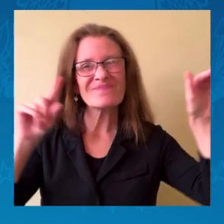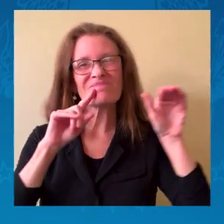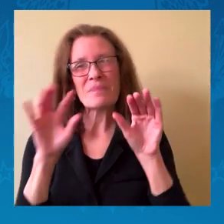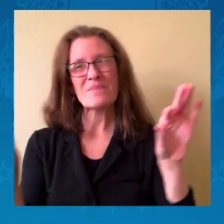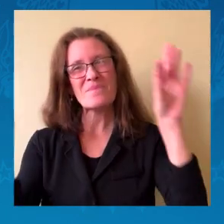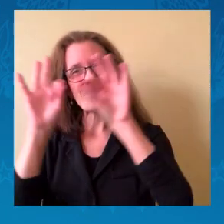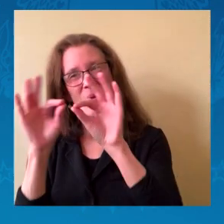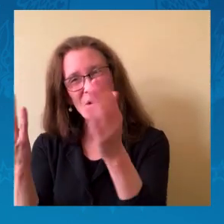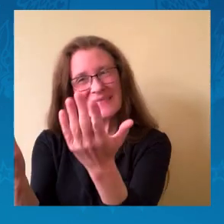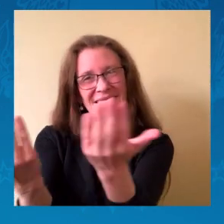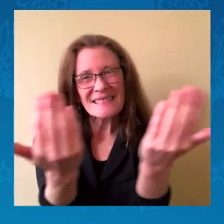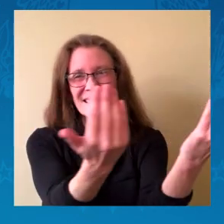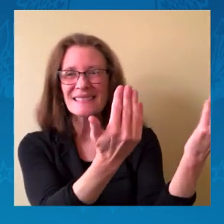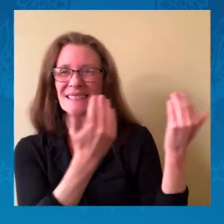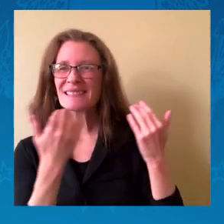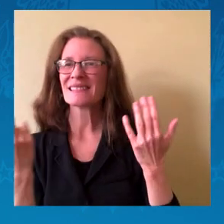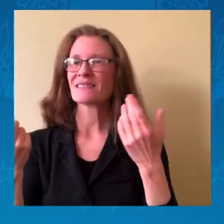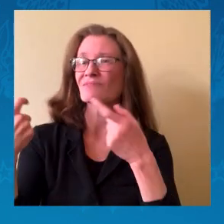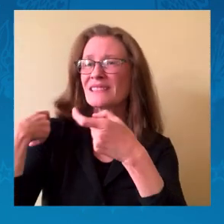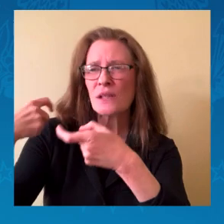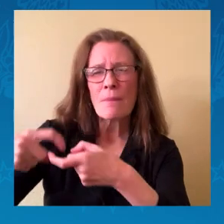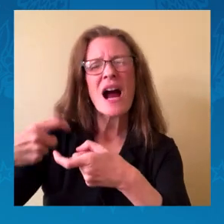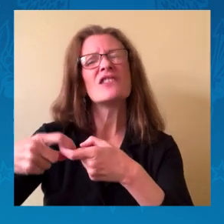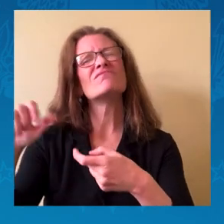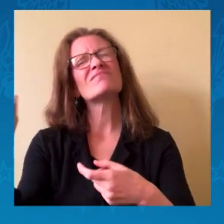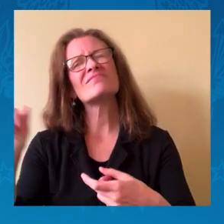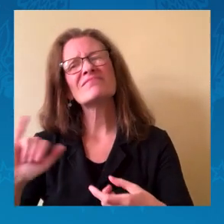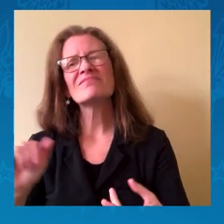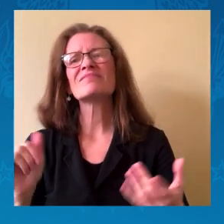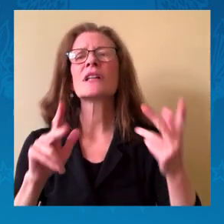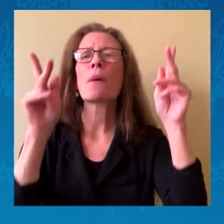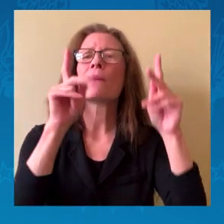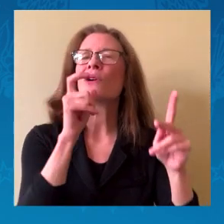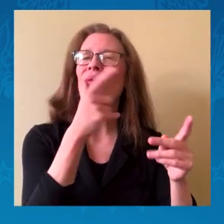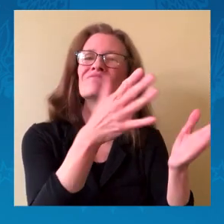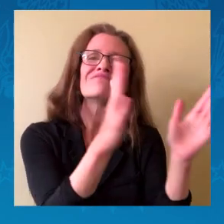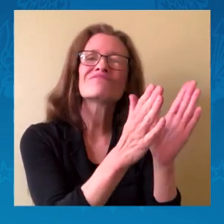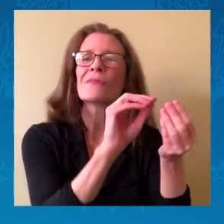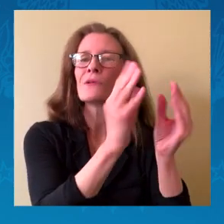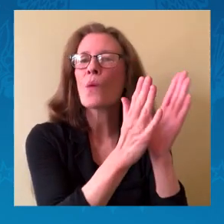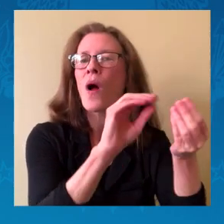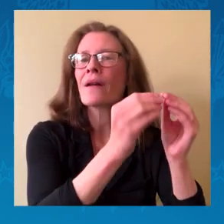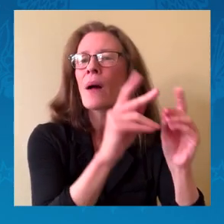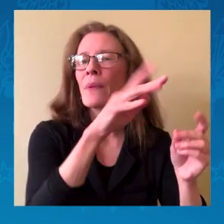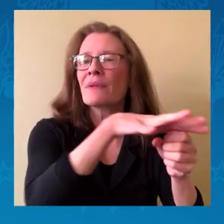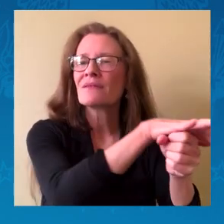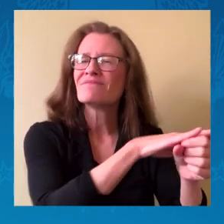and the Minority Science and Engineering Improvement Program to bring STEM coursework to more students.